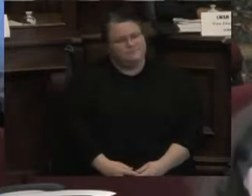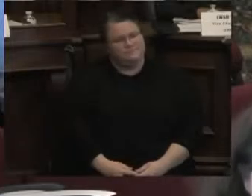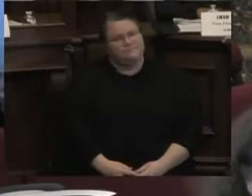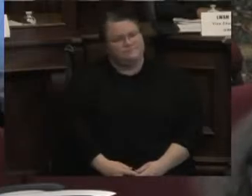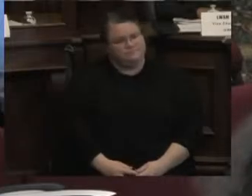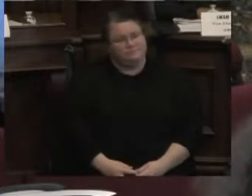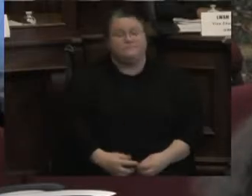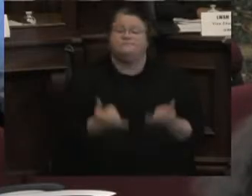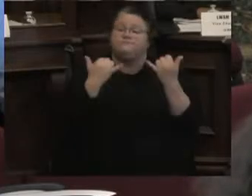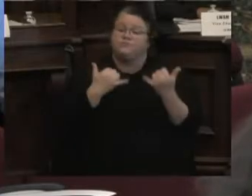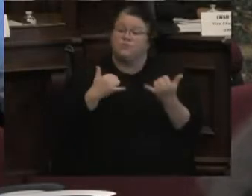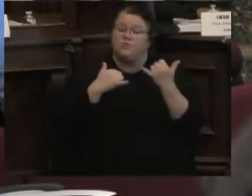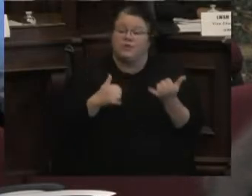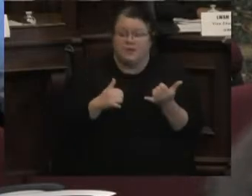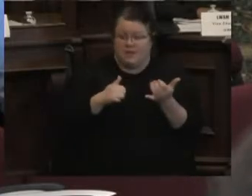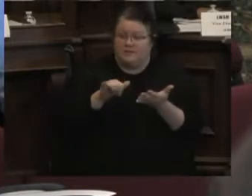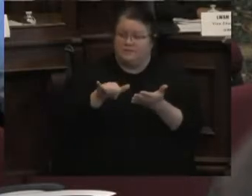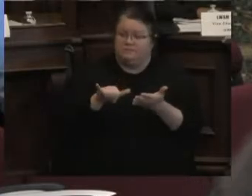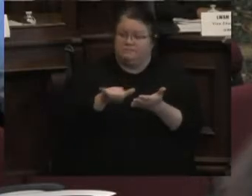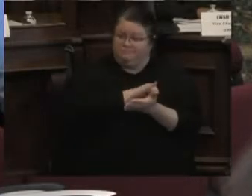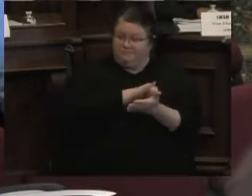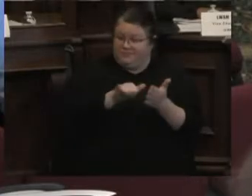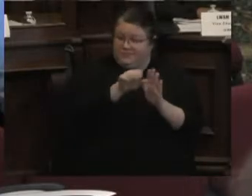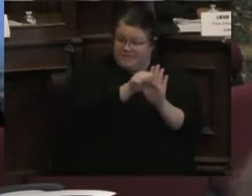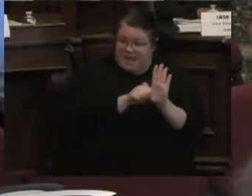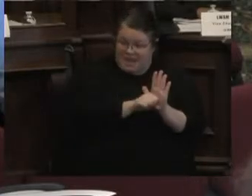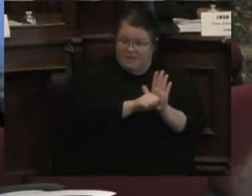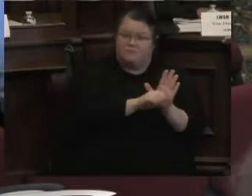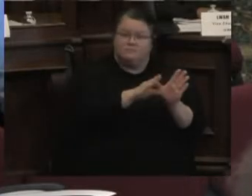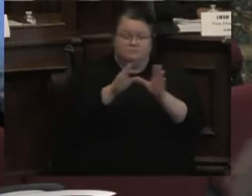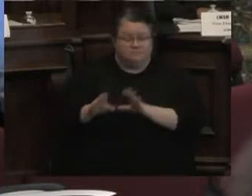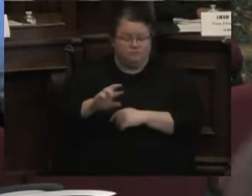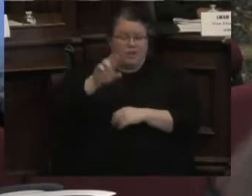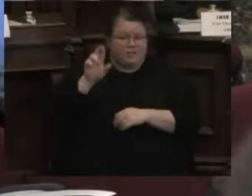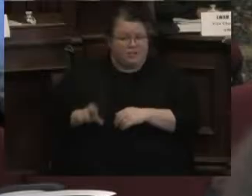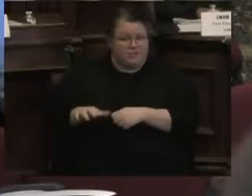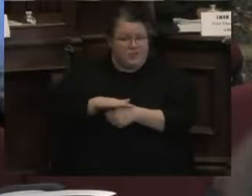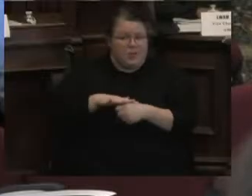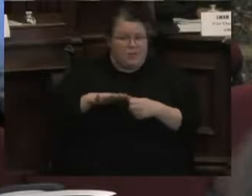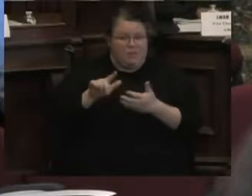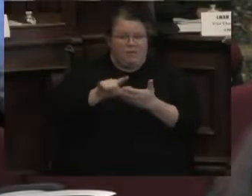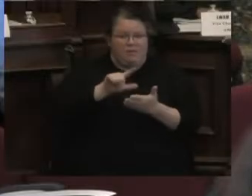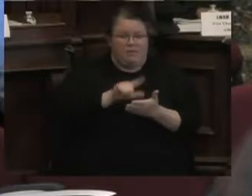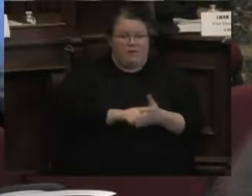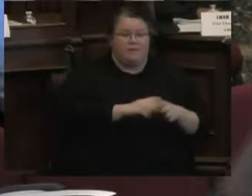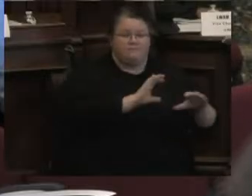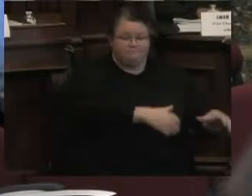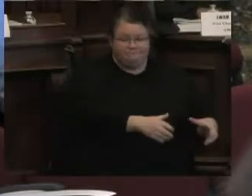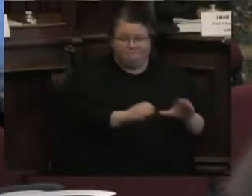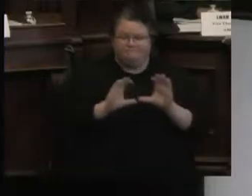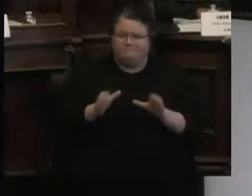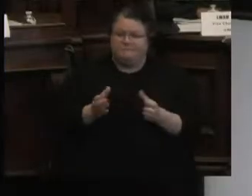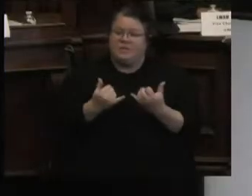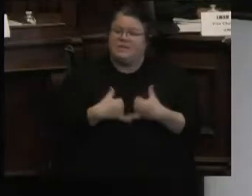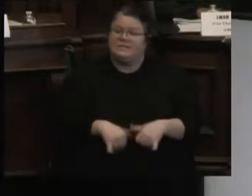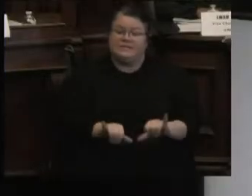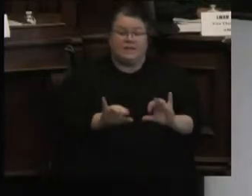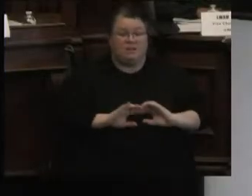the deaf and hard of. Currently. The law for New York State and